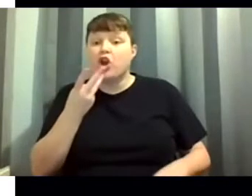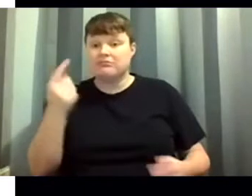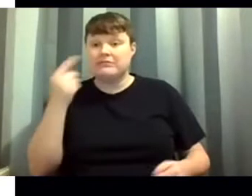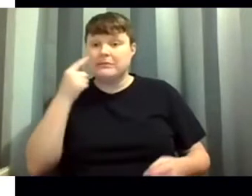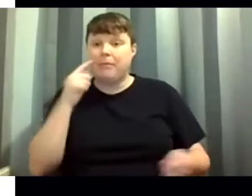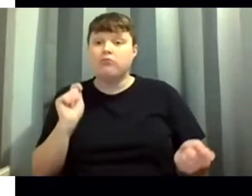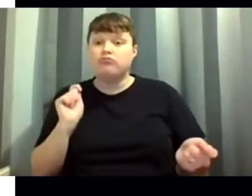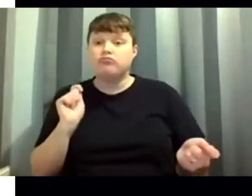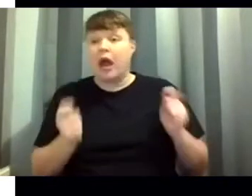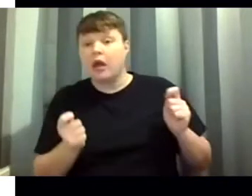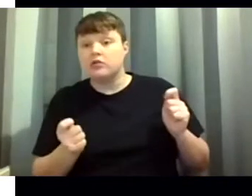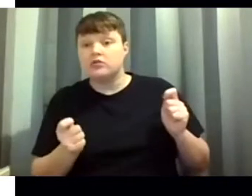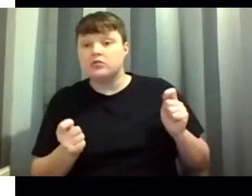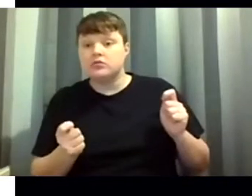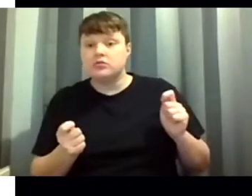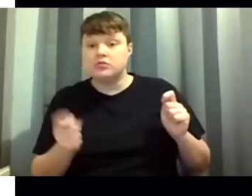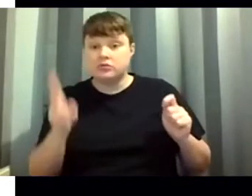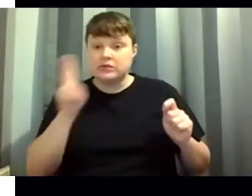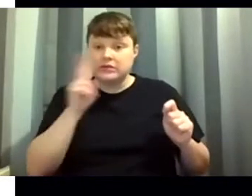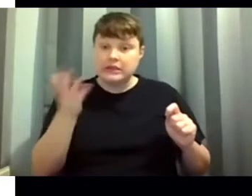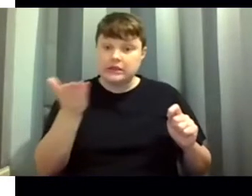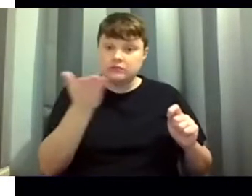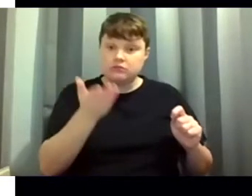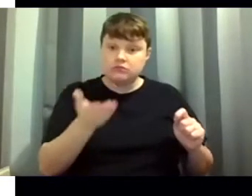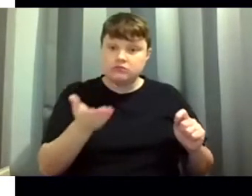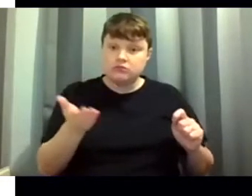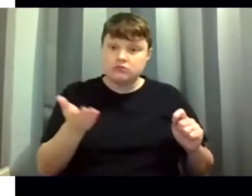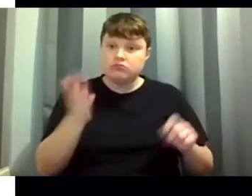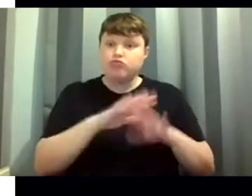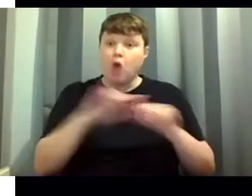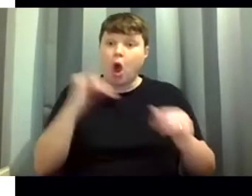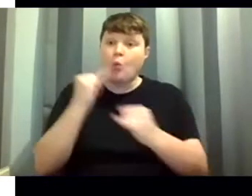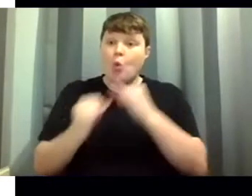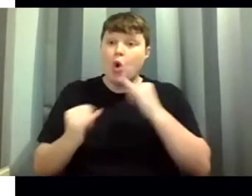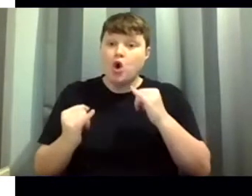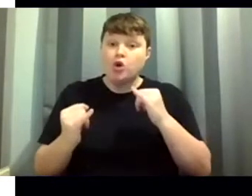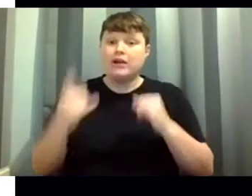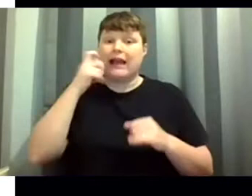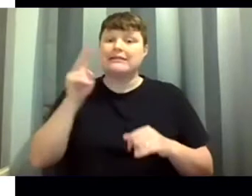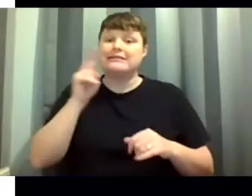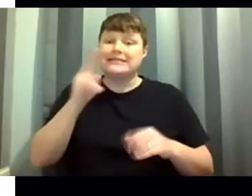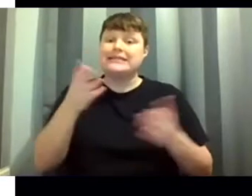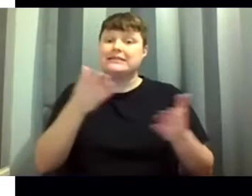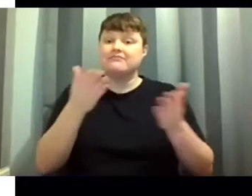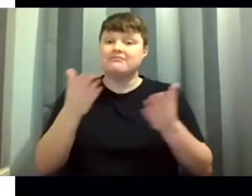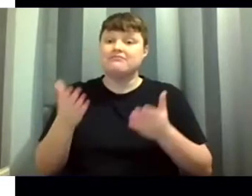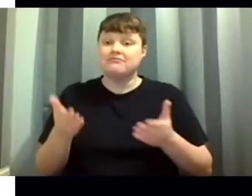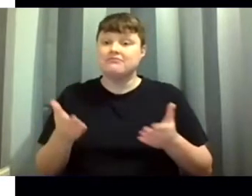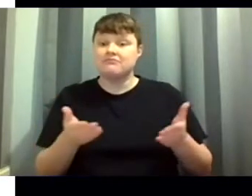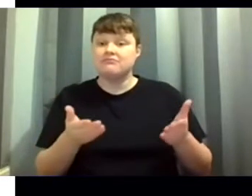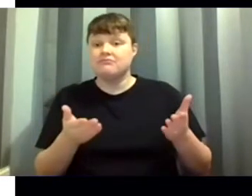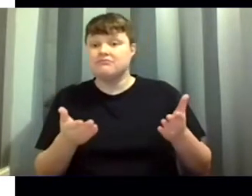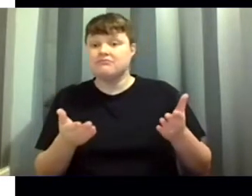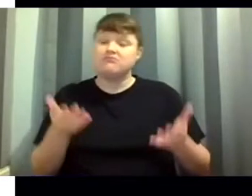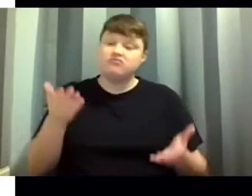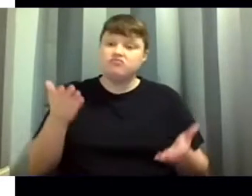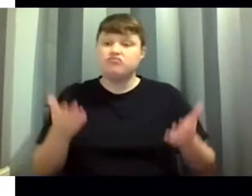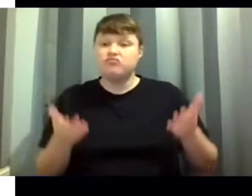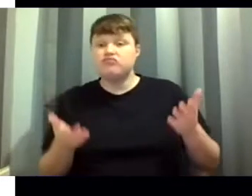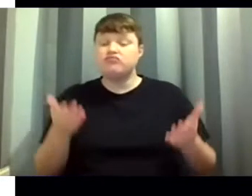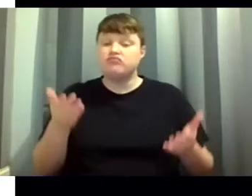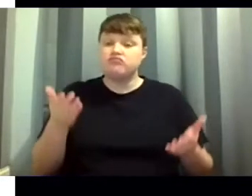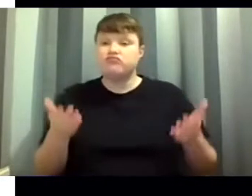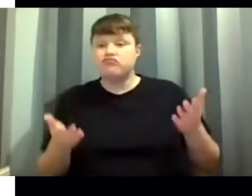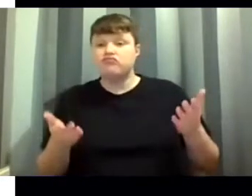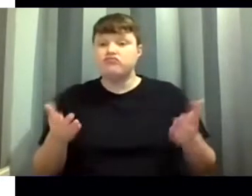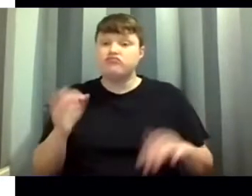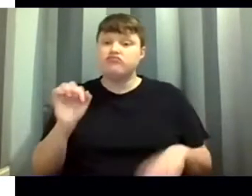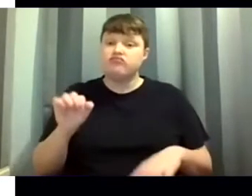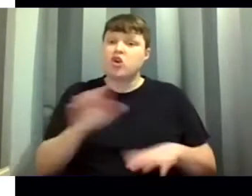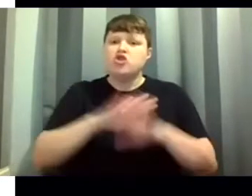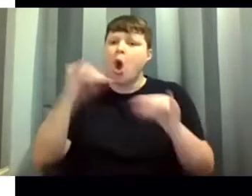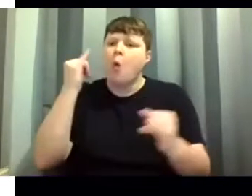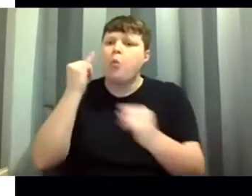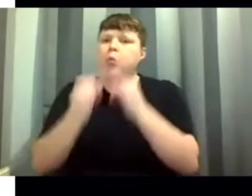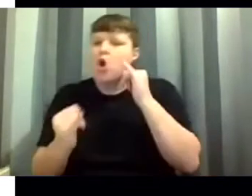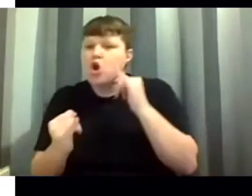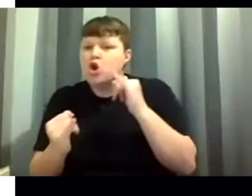And it's not worse anymore. In other ones it's better but...yeah...it's not worse. Which is great